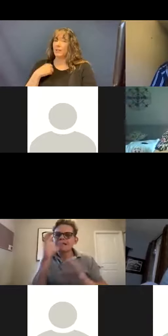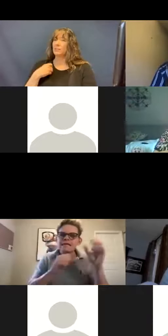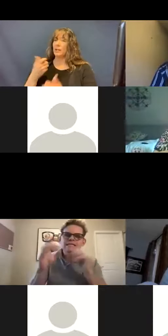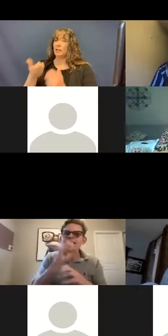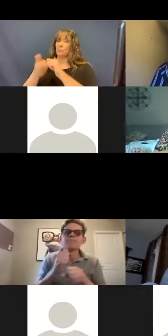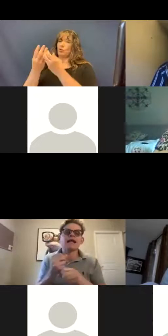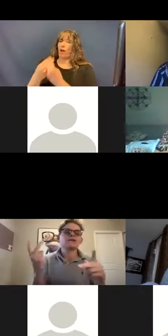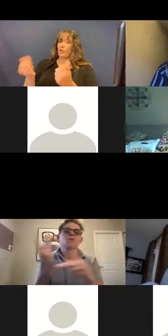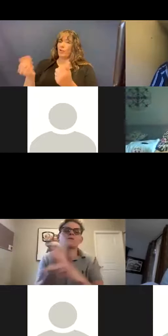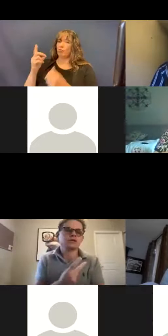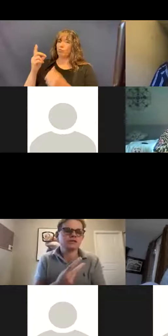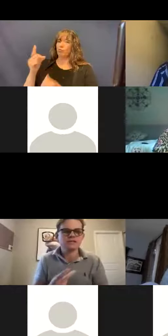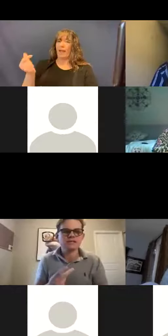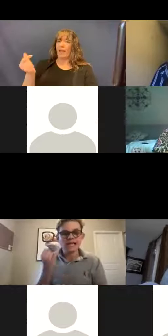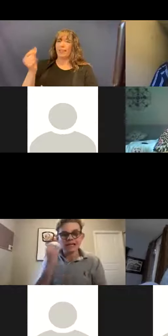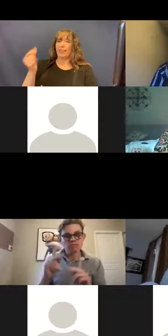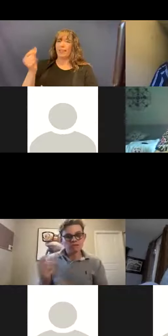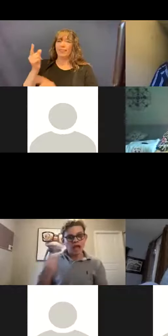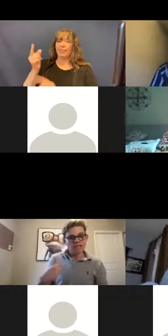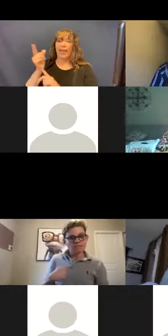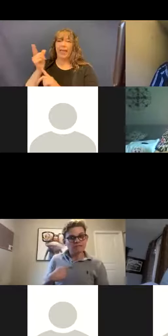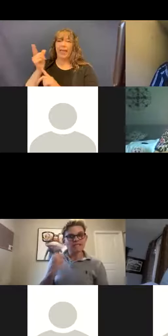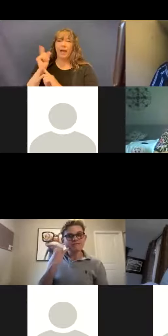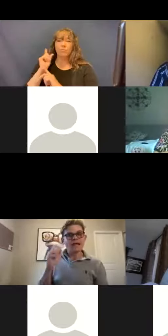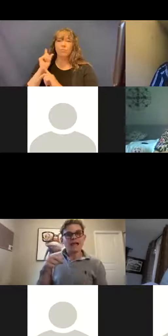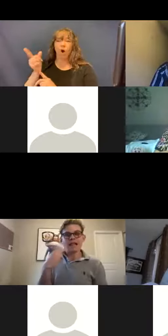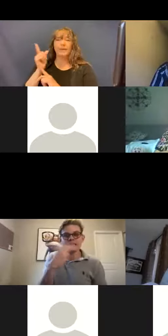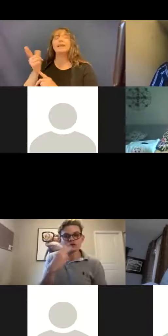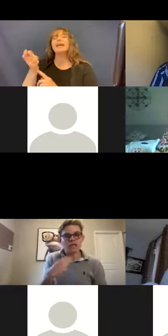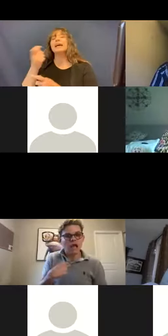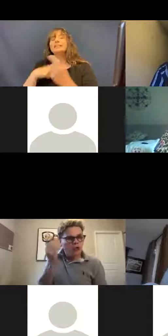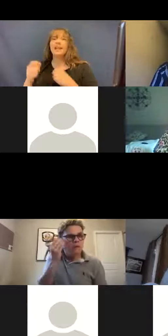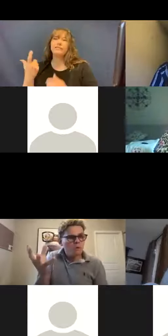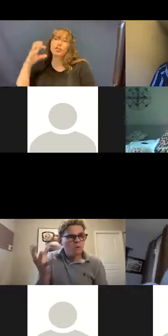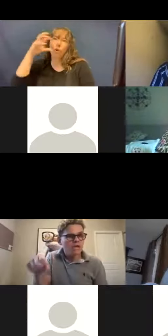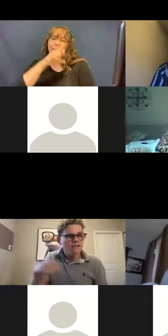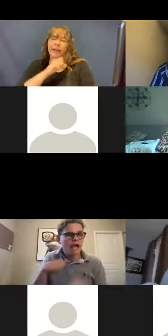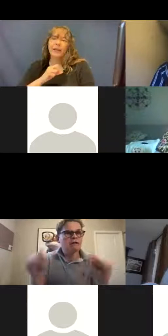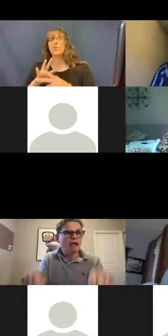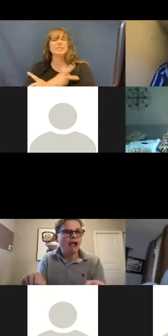then and there instead of kind of assuming. It just makes it worse. If they ask me, then I'm able to lip read and let